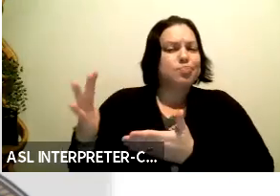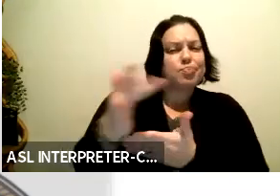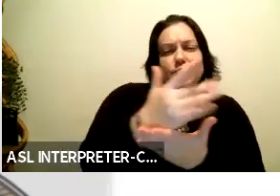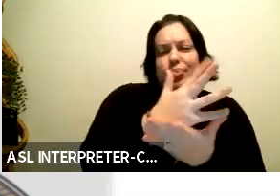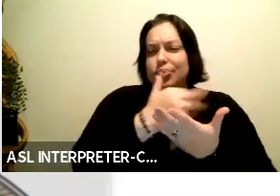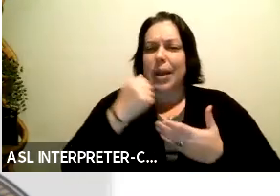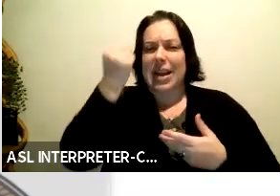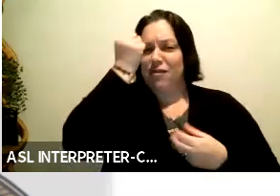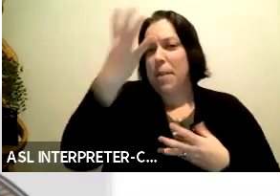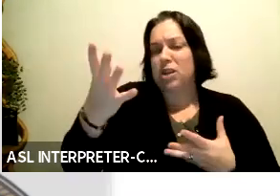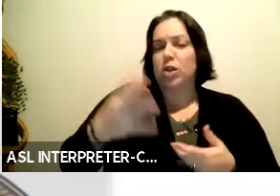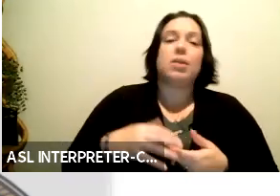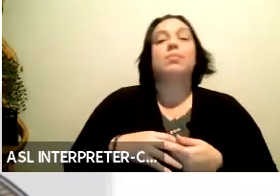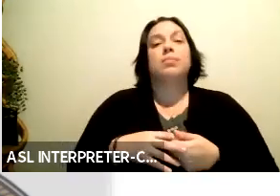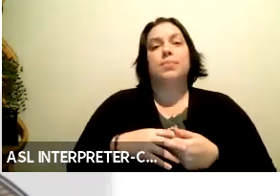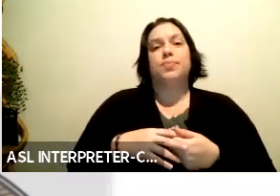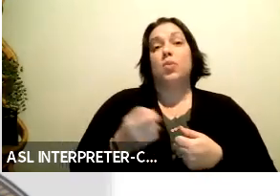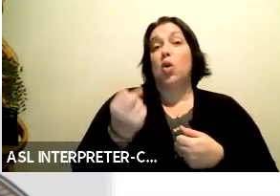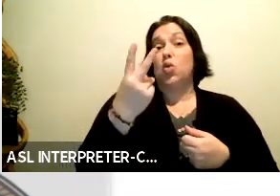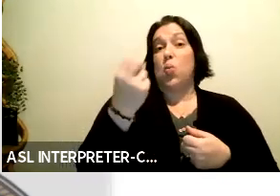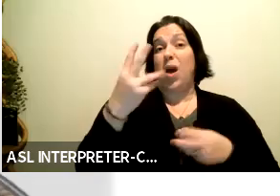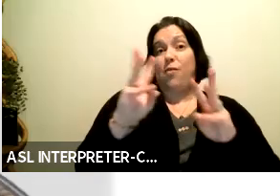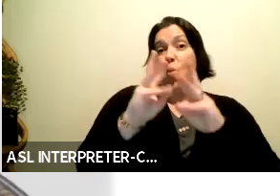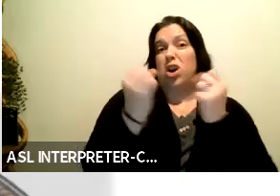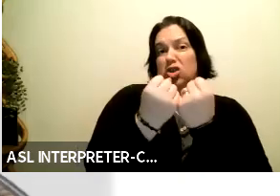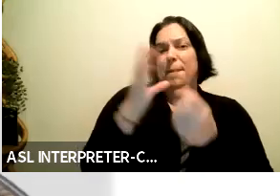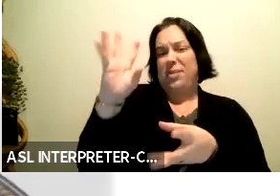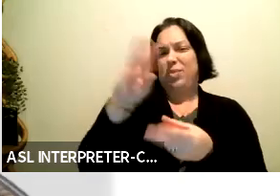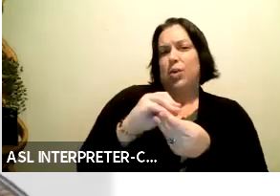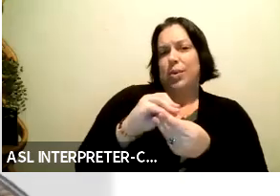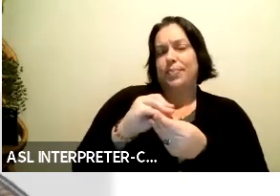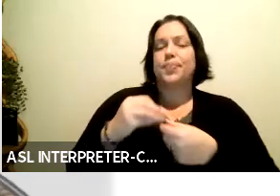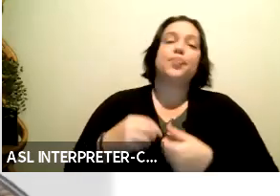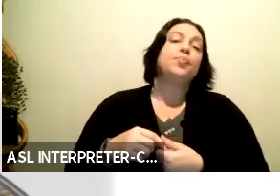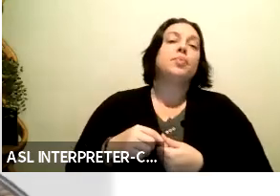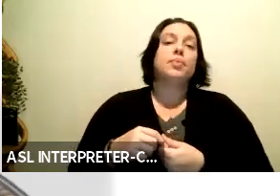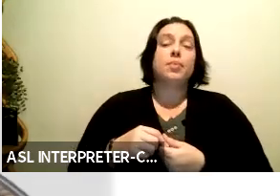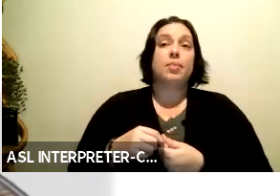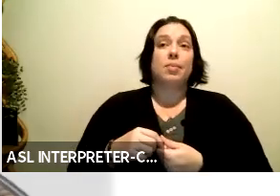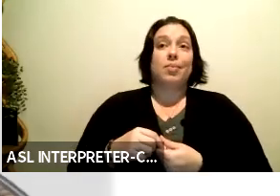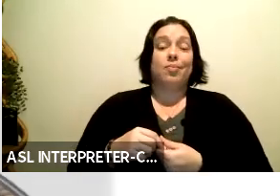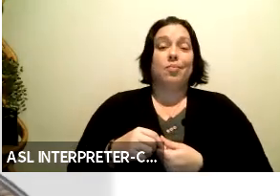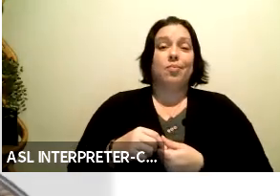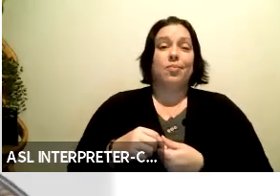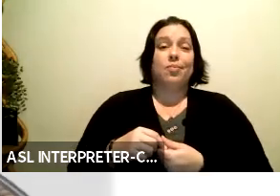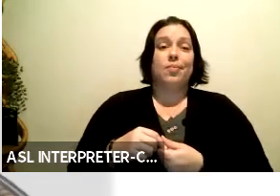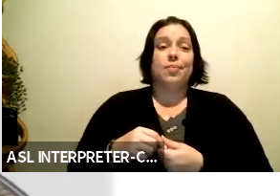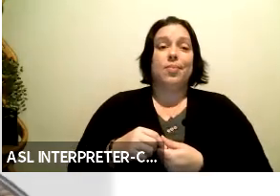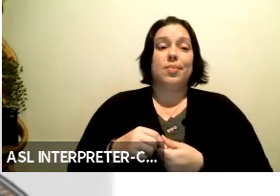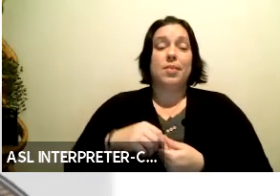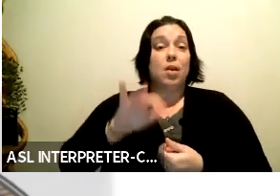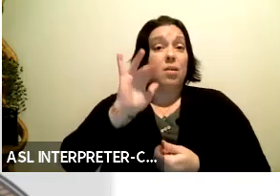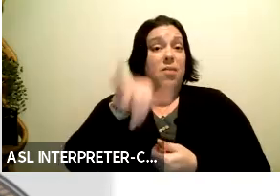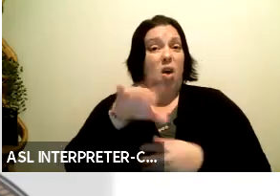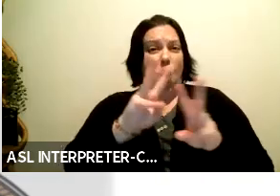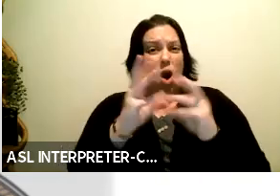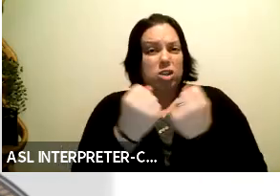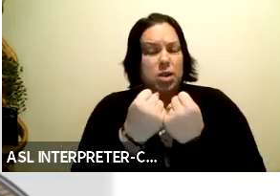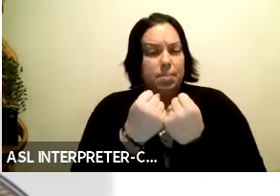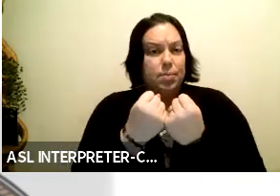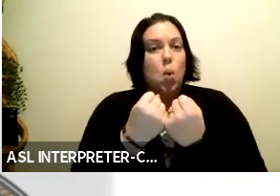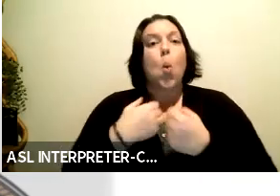workshops, 12 in total. And we were able to from those workshops, we were able to develop a shared